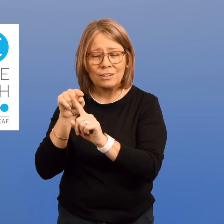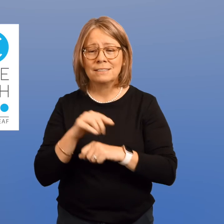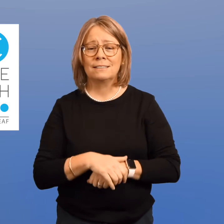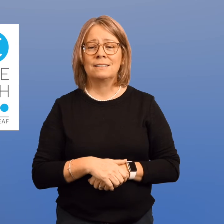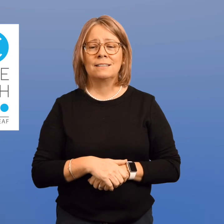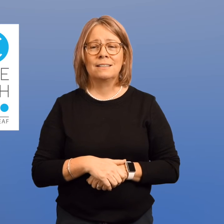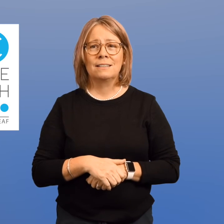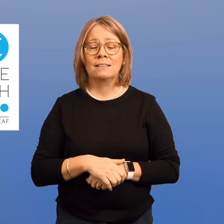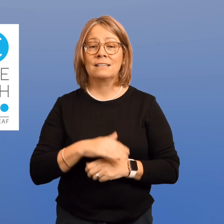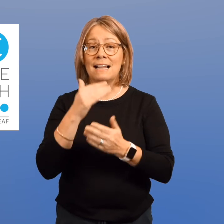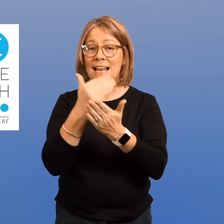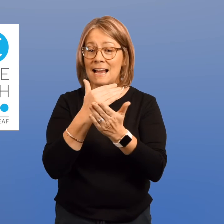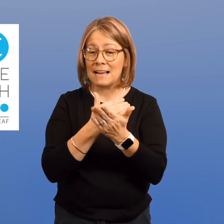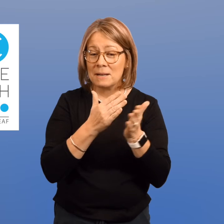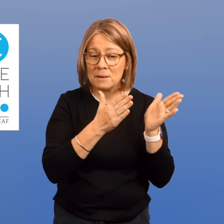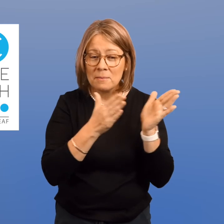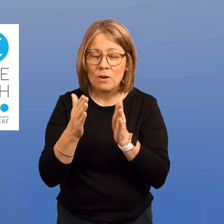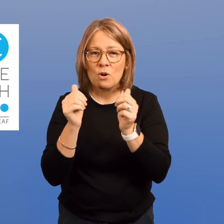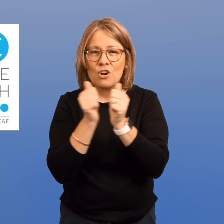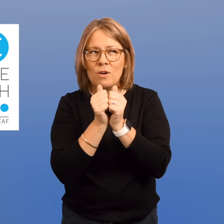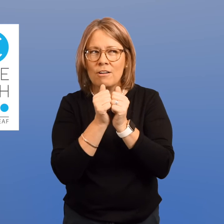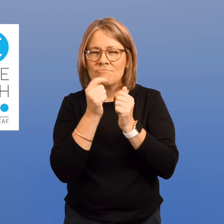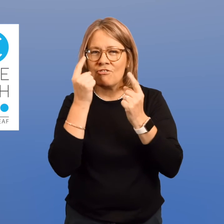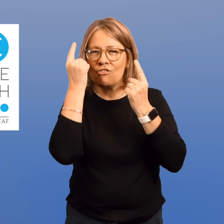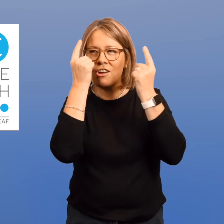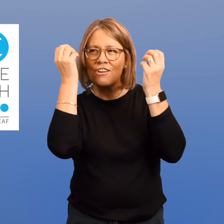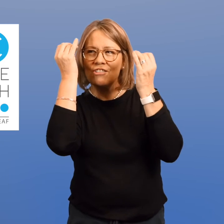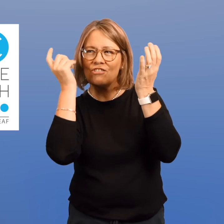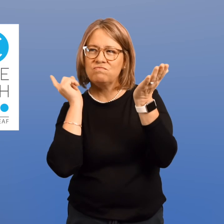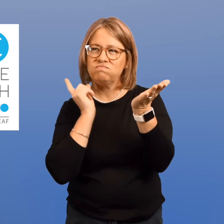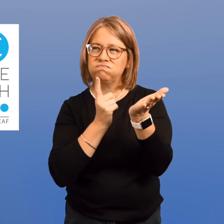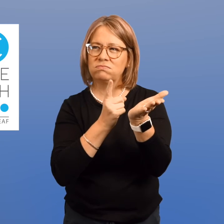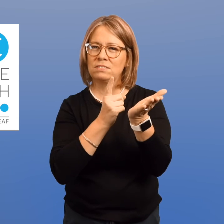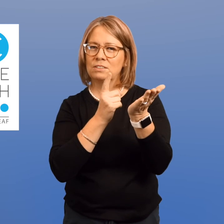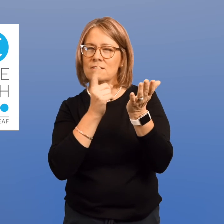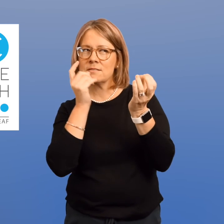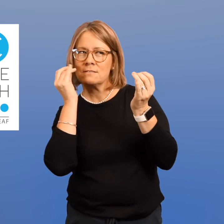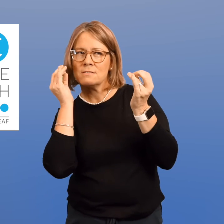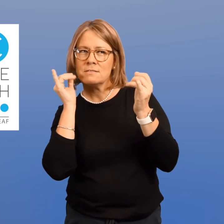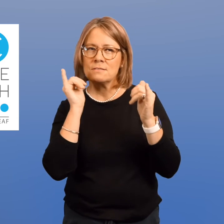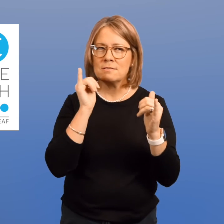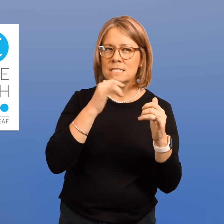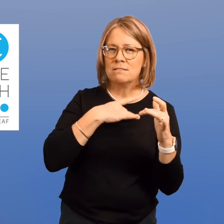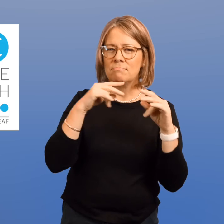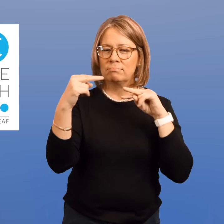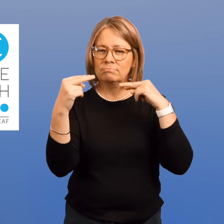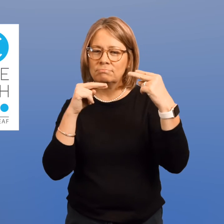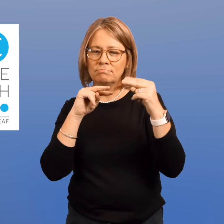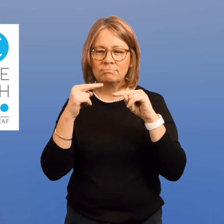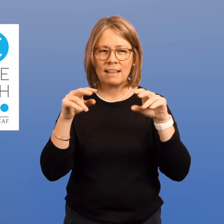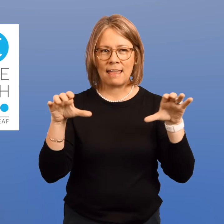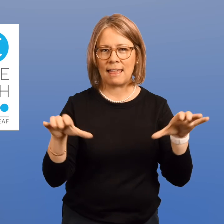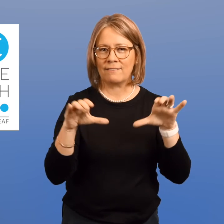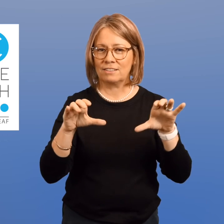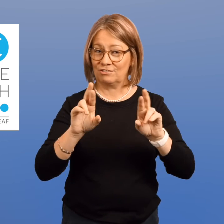and lesson plans with thought provoking activities --